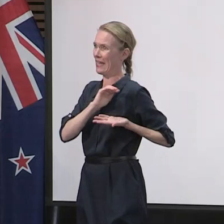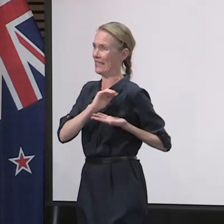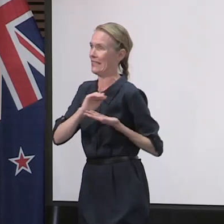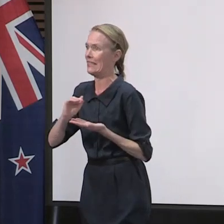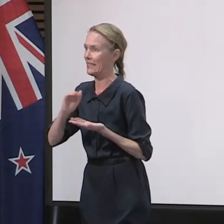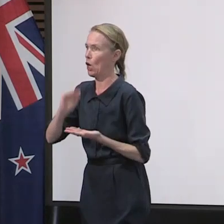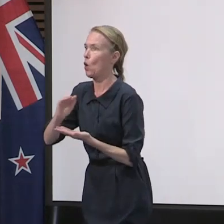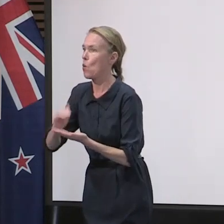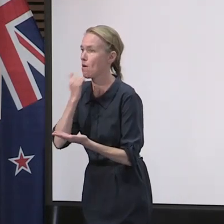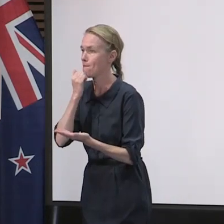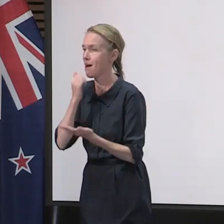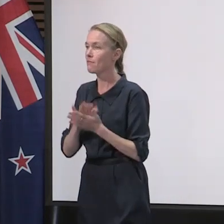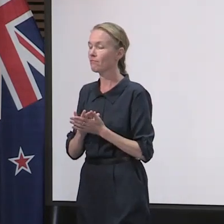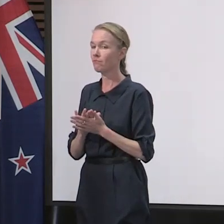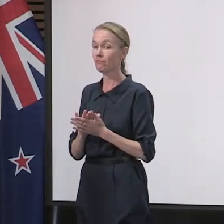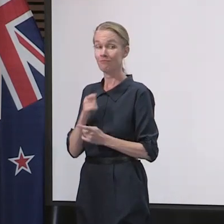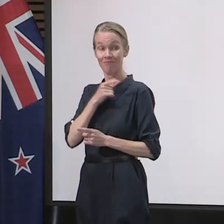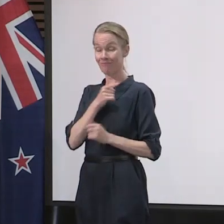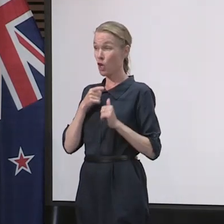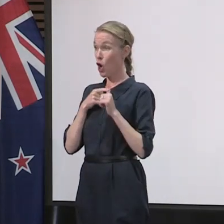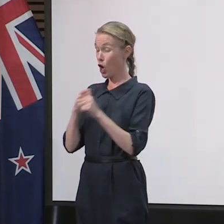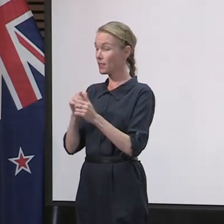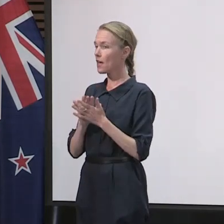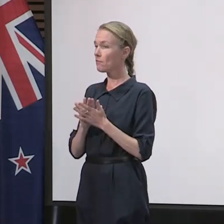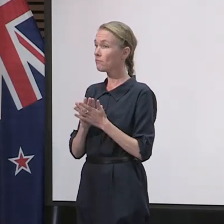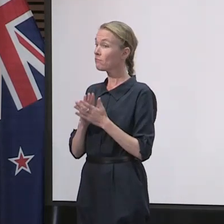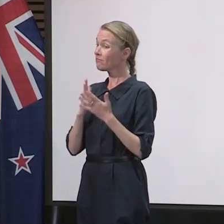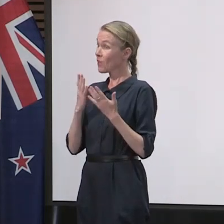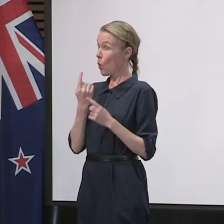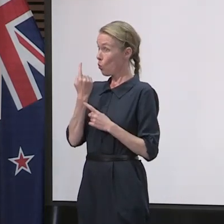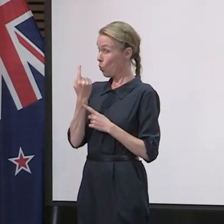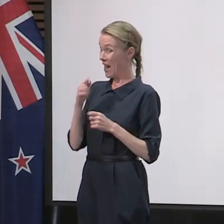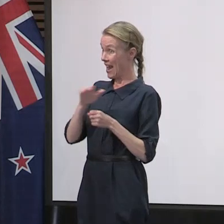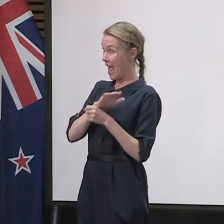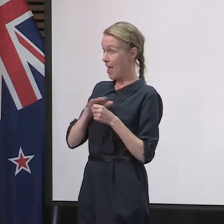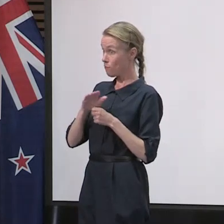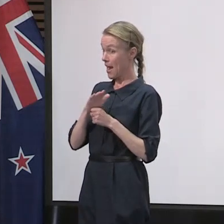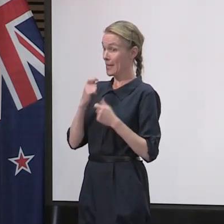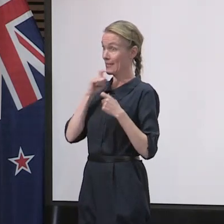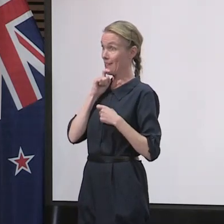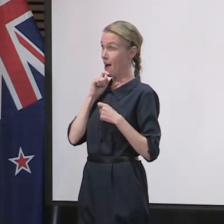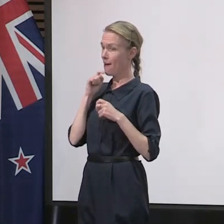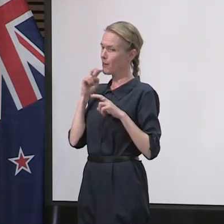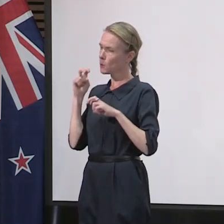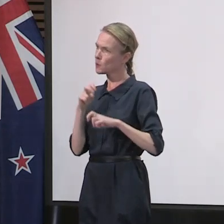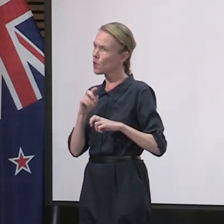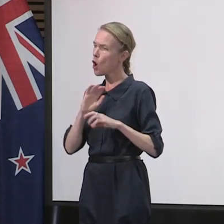thing we're focused on and putting our resource into is